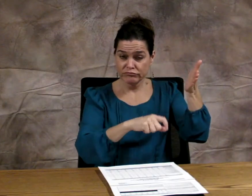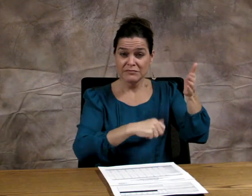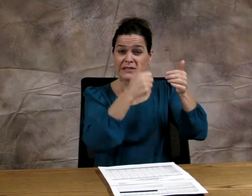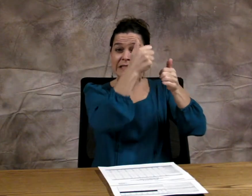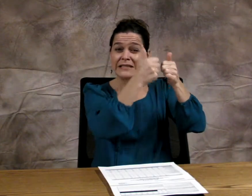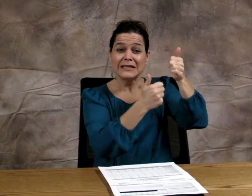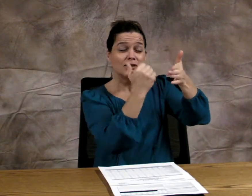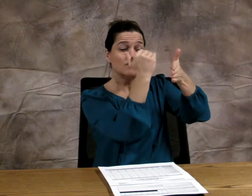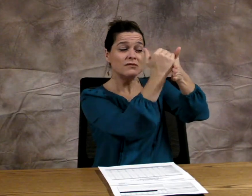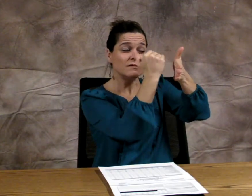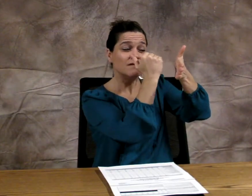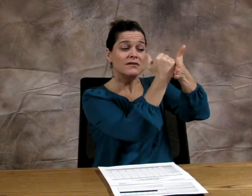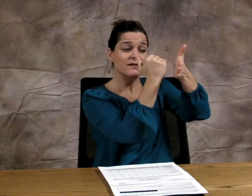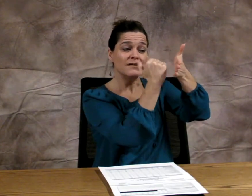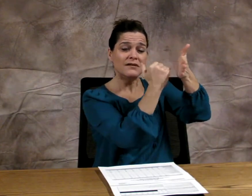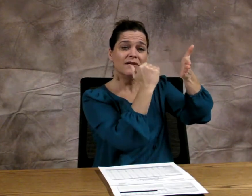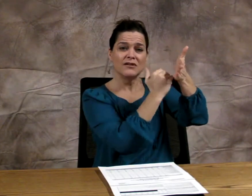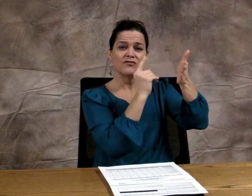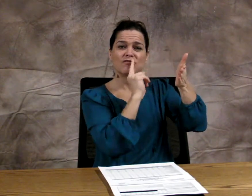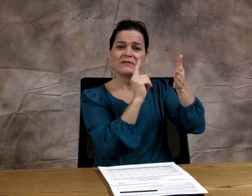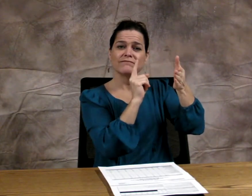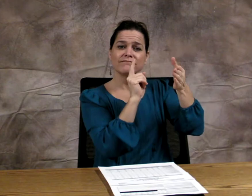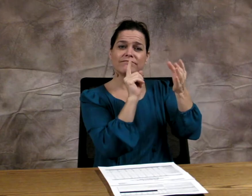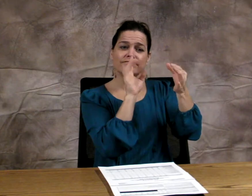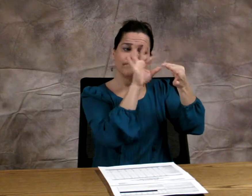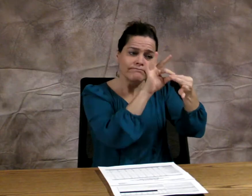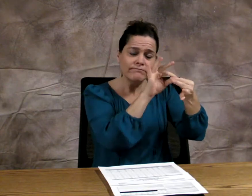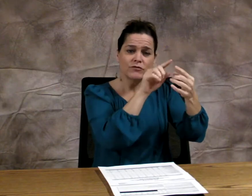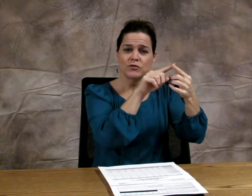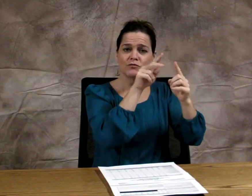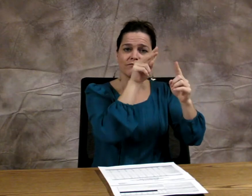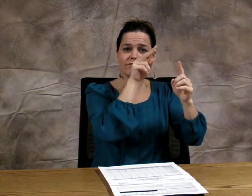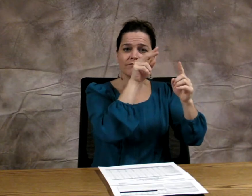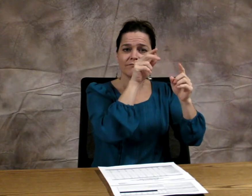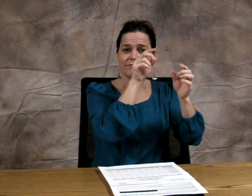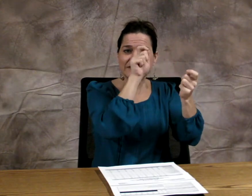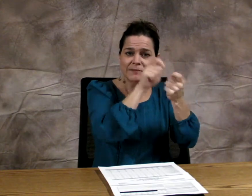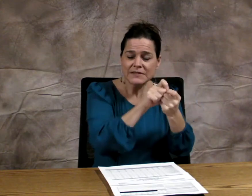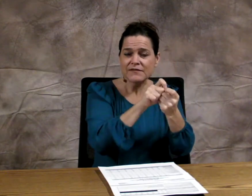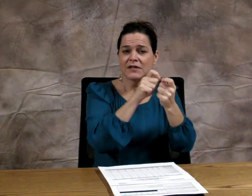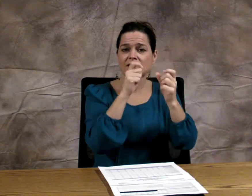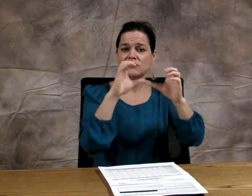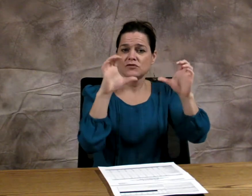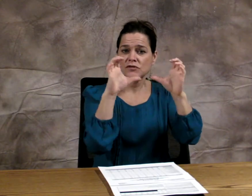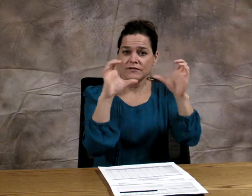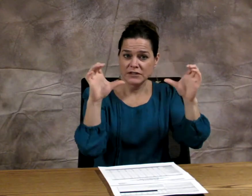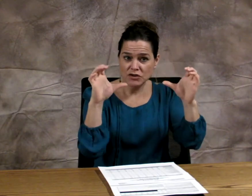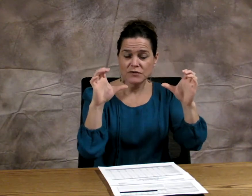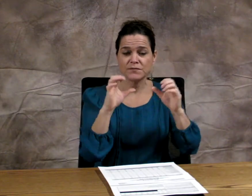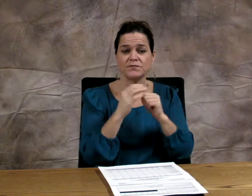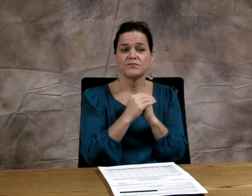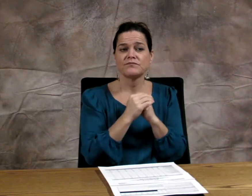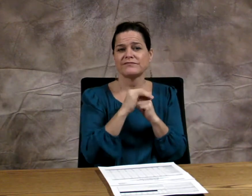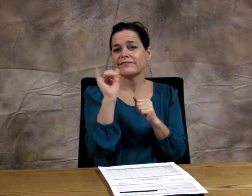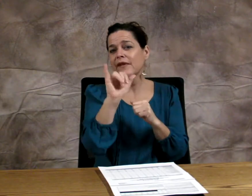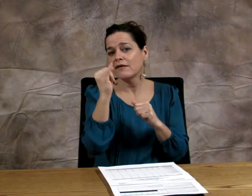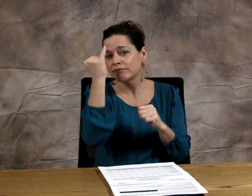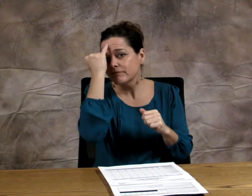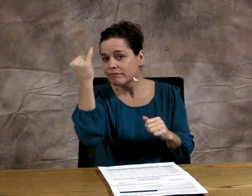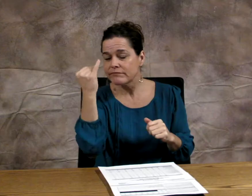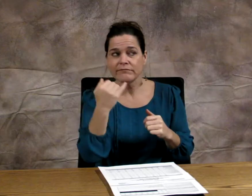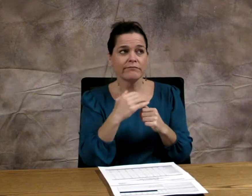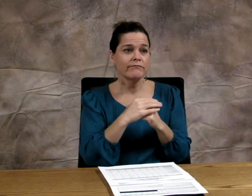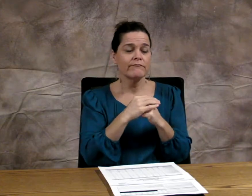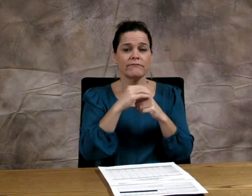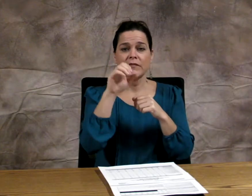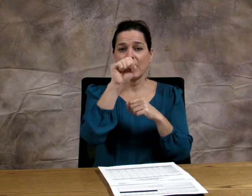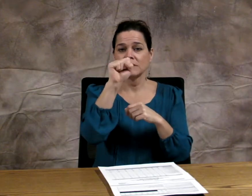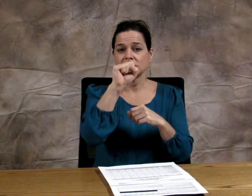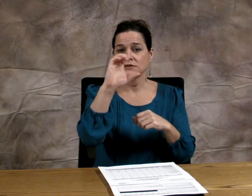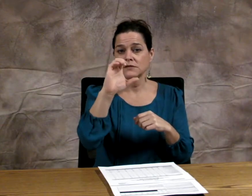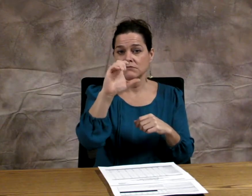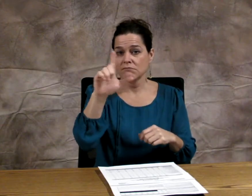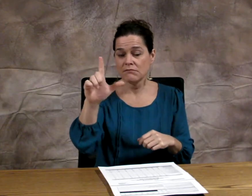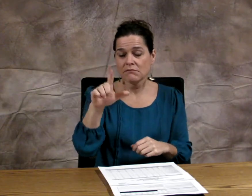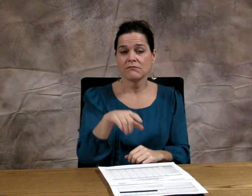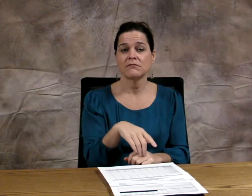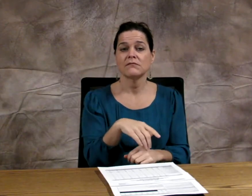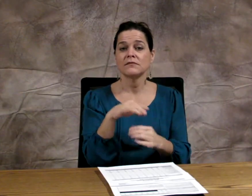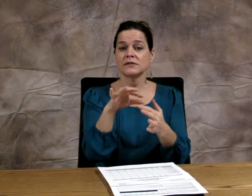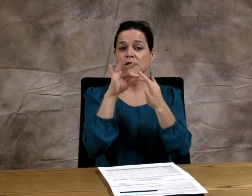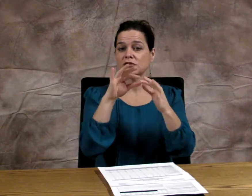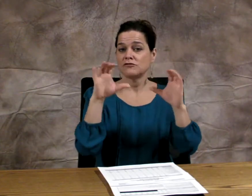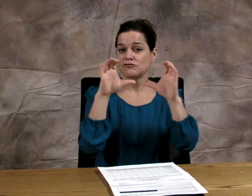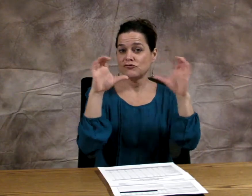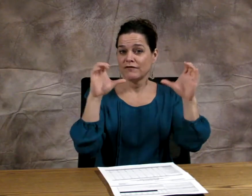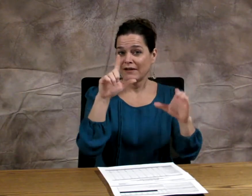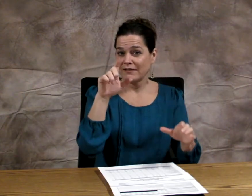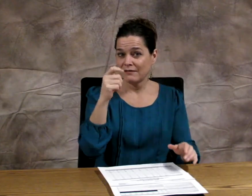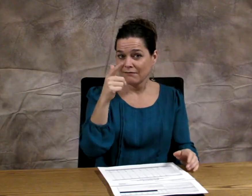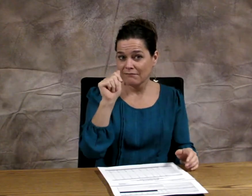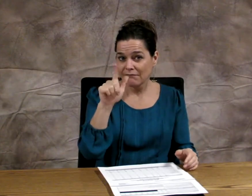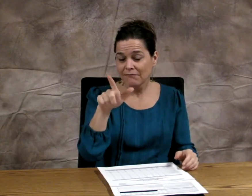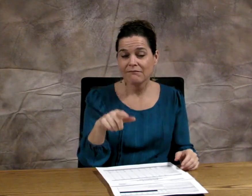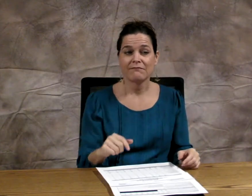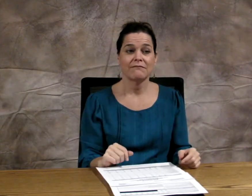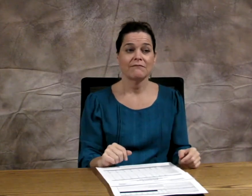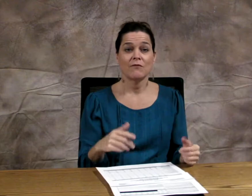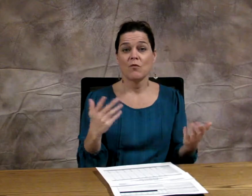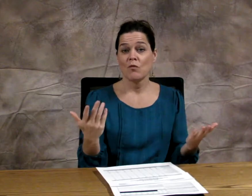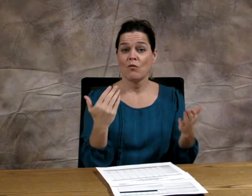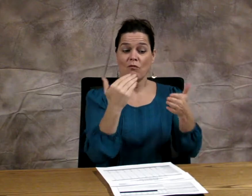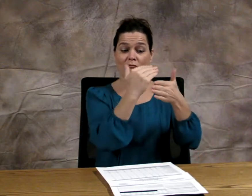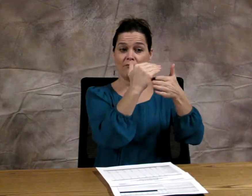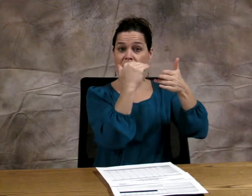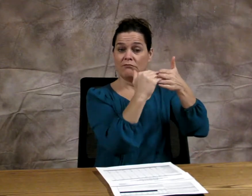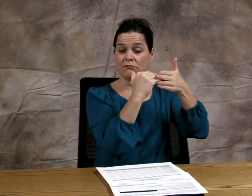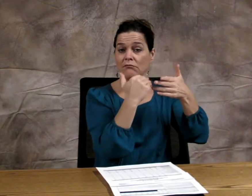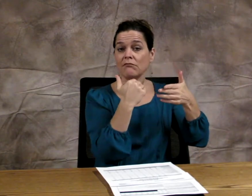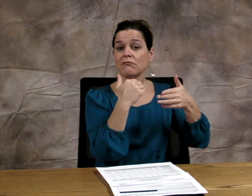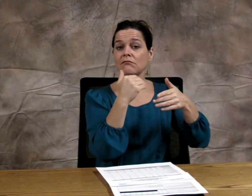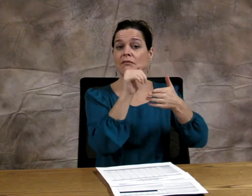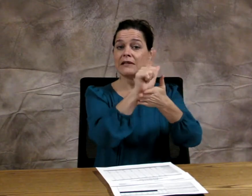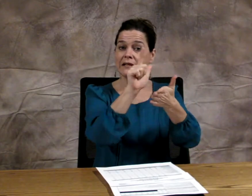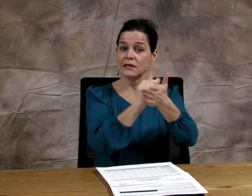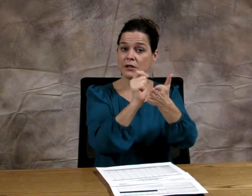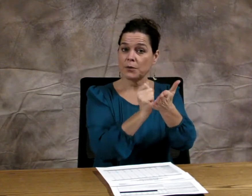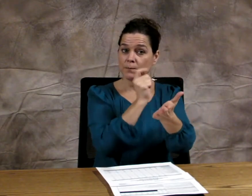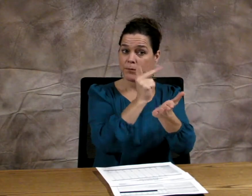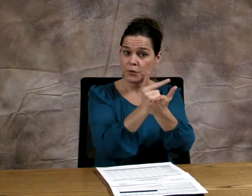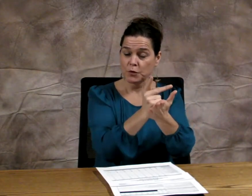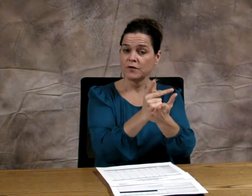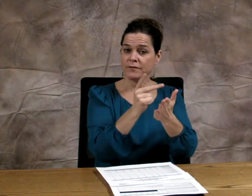Each relate to a specific certification, such as SC:L, Special Certificate: Legal or legally